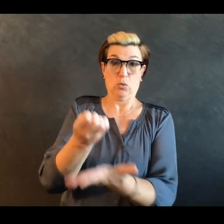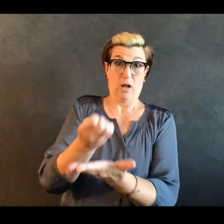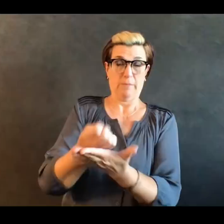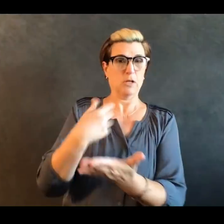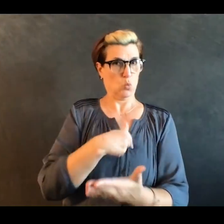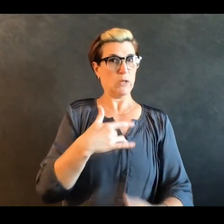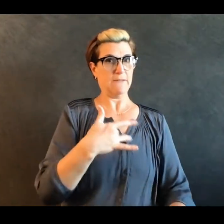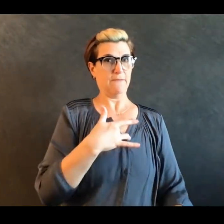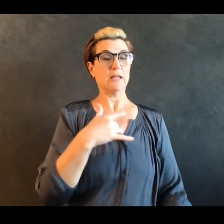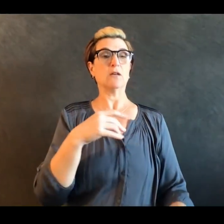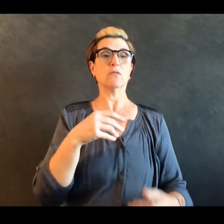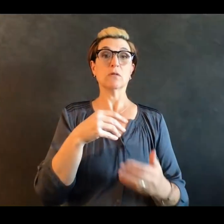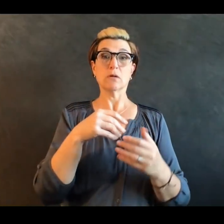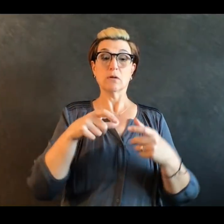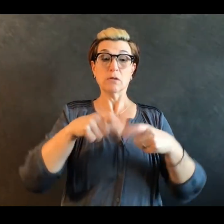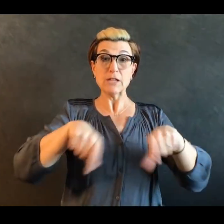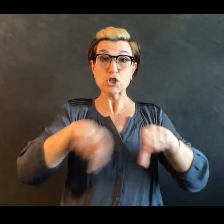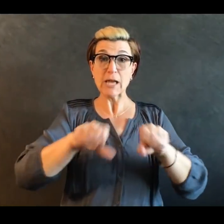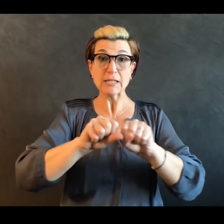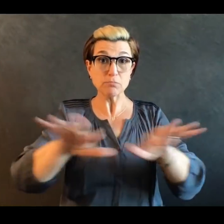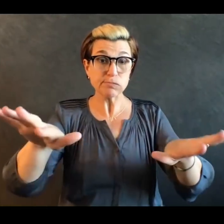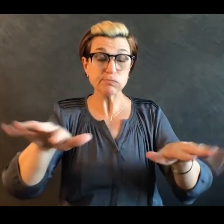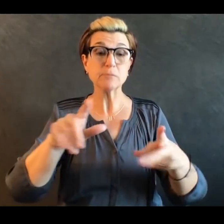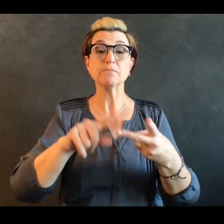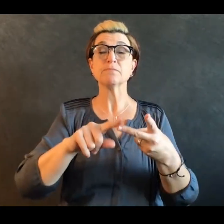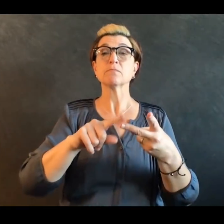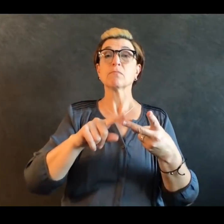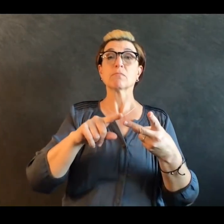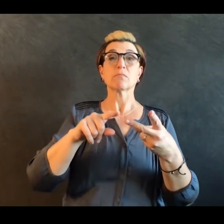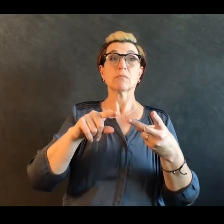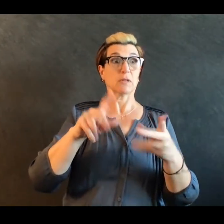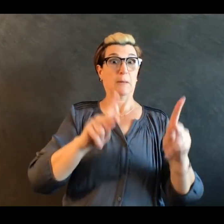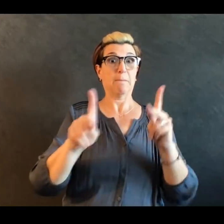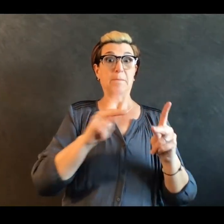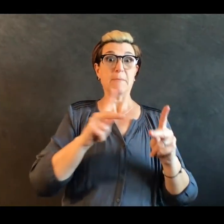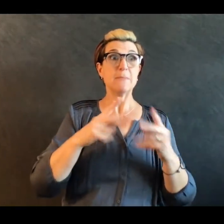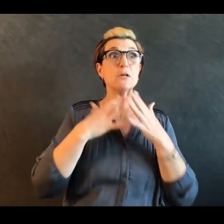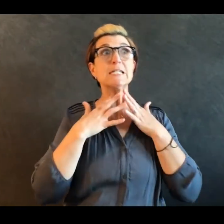demand we're going to have an economy that really comes back quickly and would